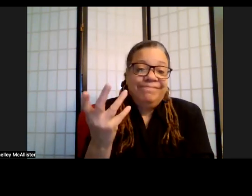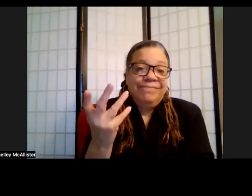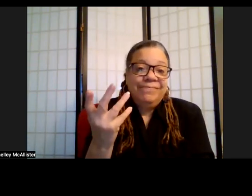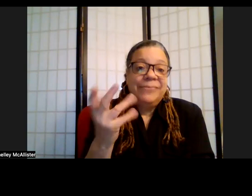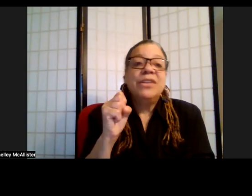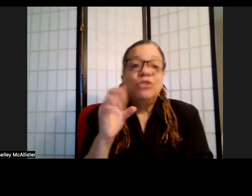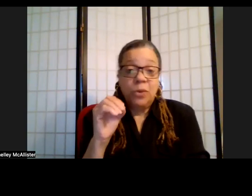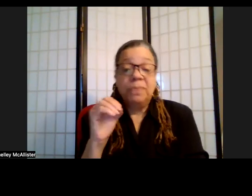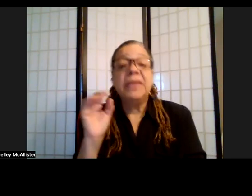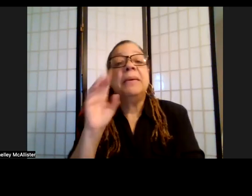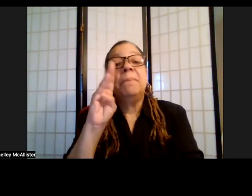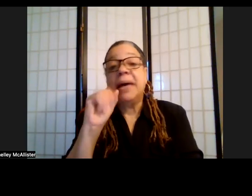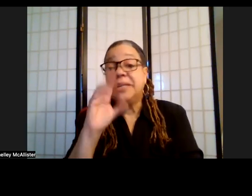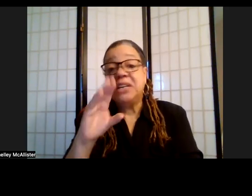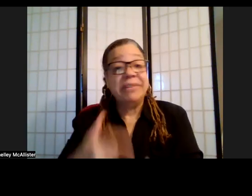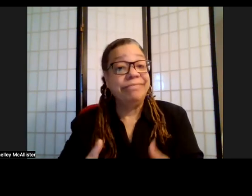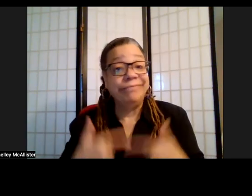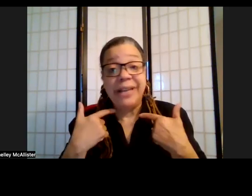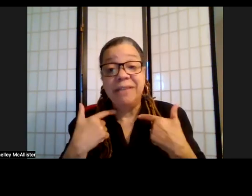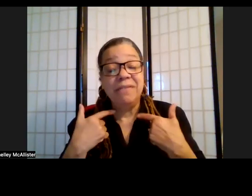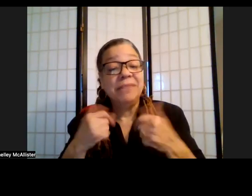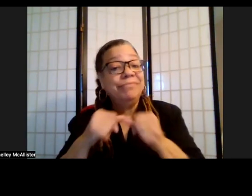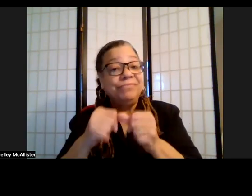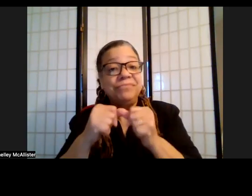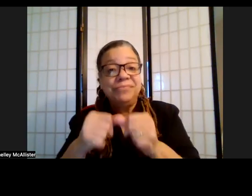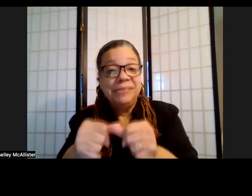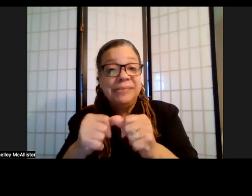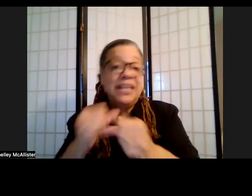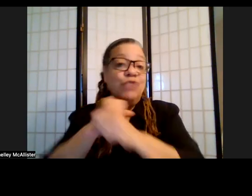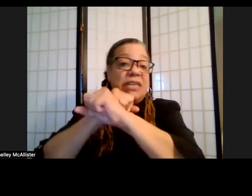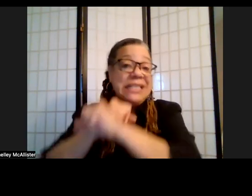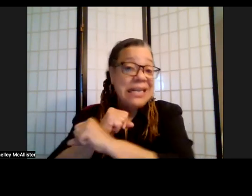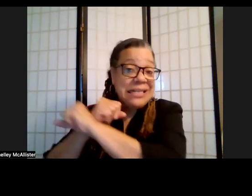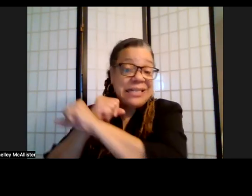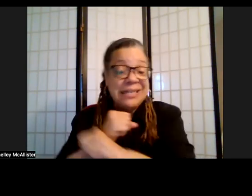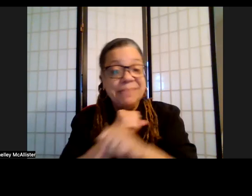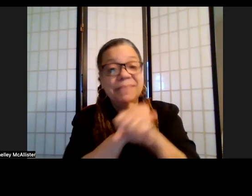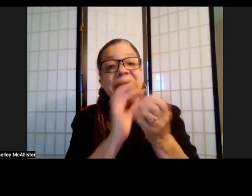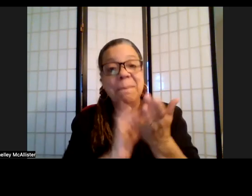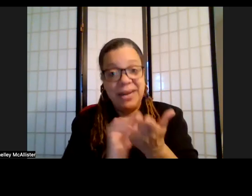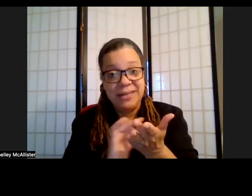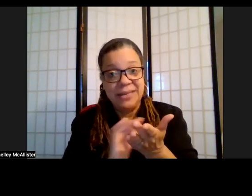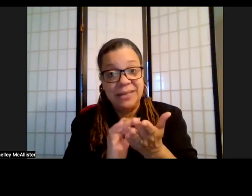The bacteria can survive-- the bacteria that survive can best resist the antibiotic. When the antibioticles of most of the competition,